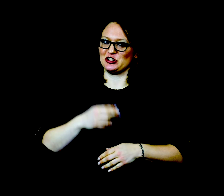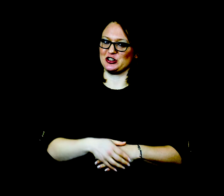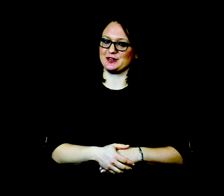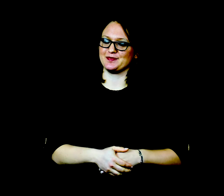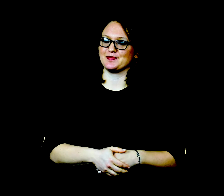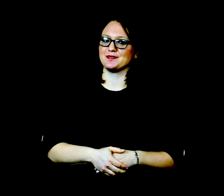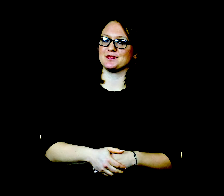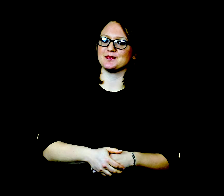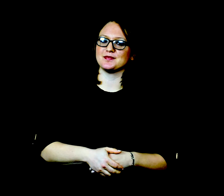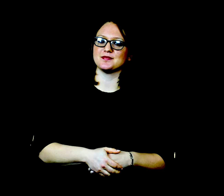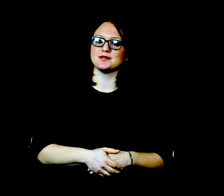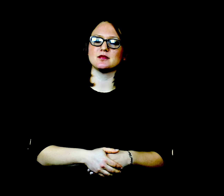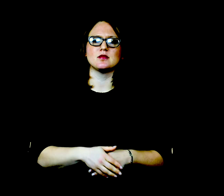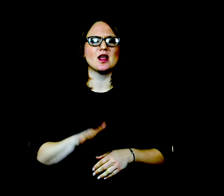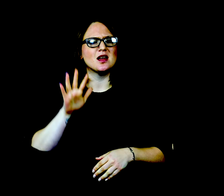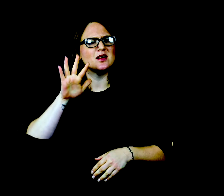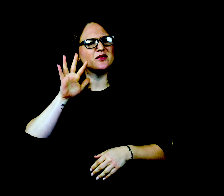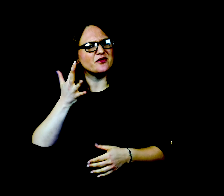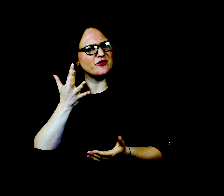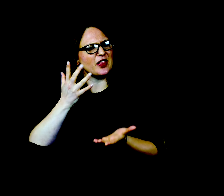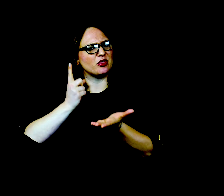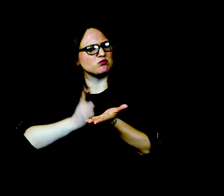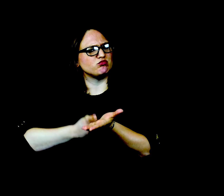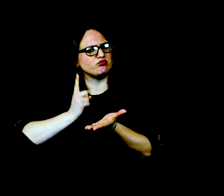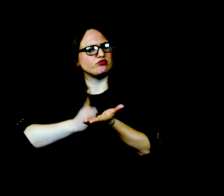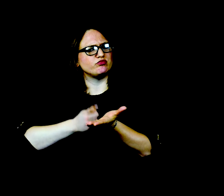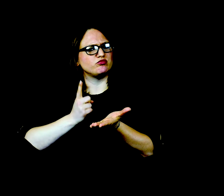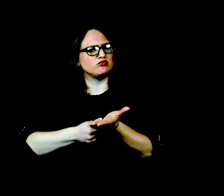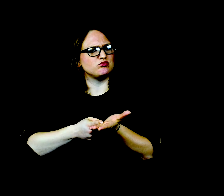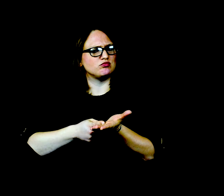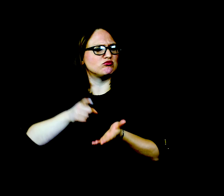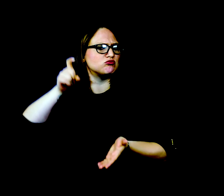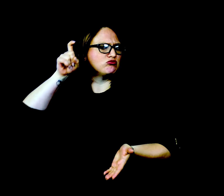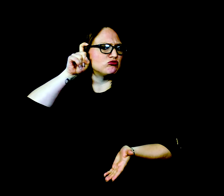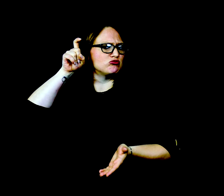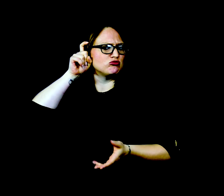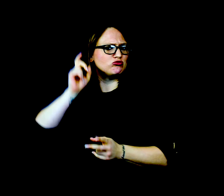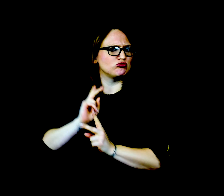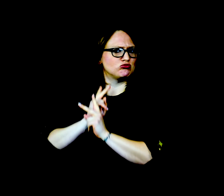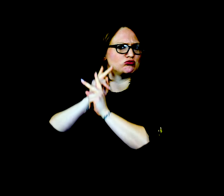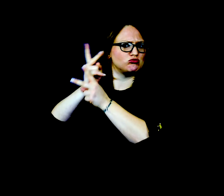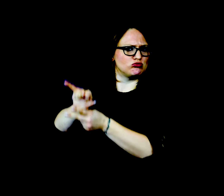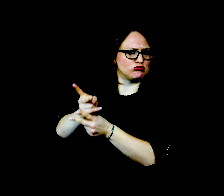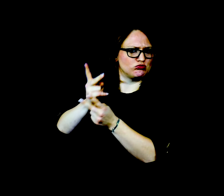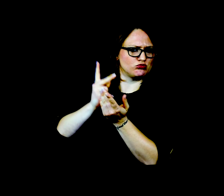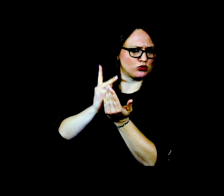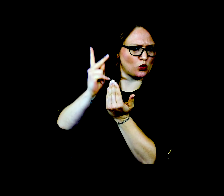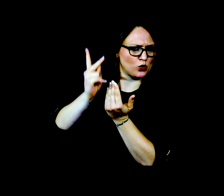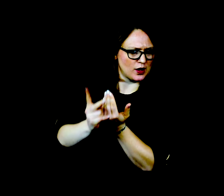The funding is provided by the Minnesota Dept of Health. Hearing Aid Loaner Bank Program: